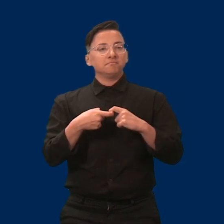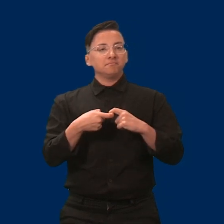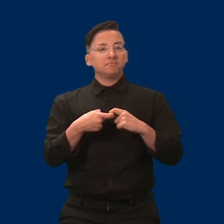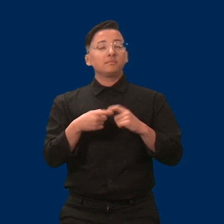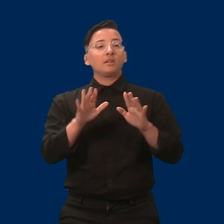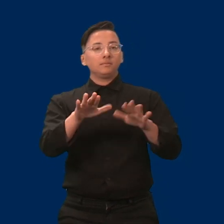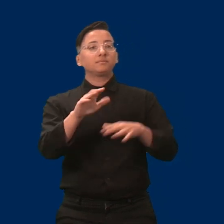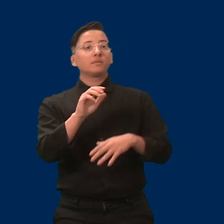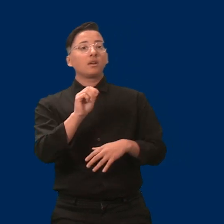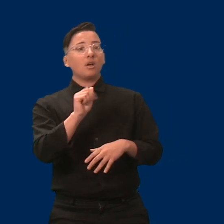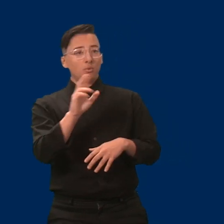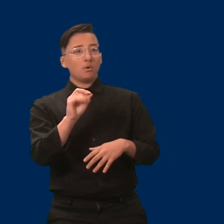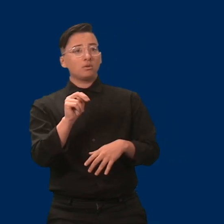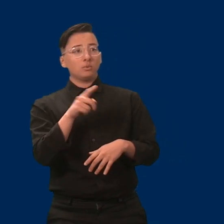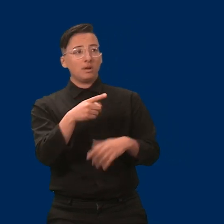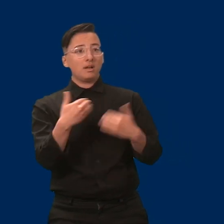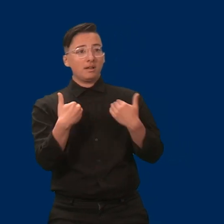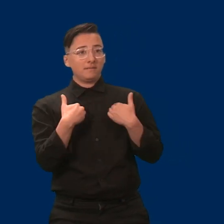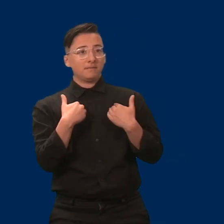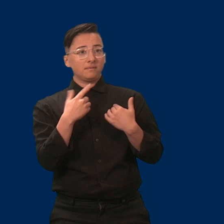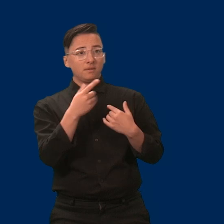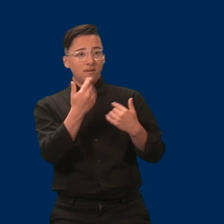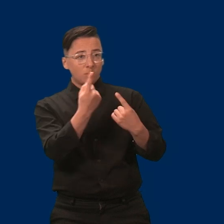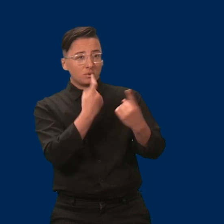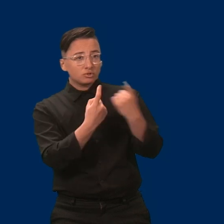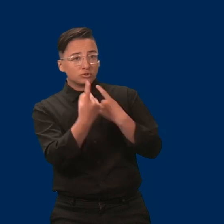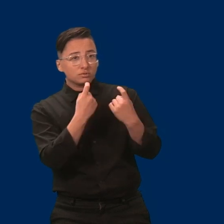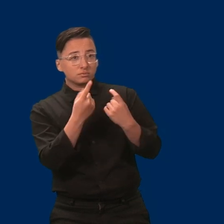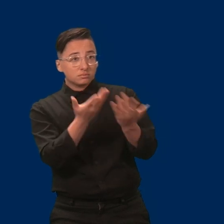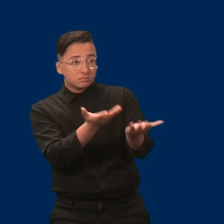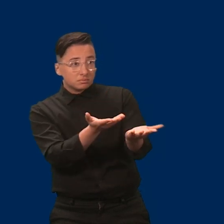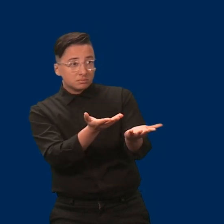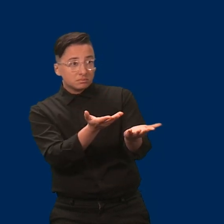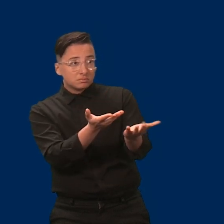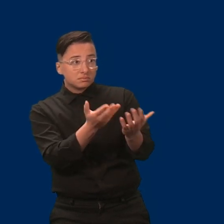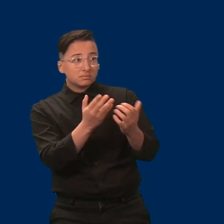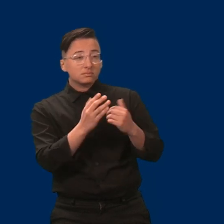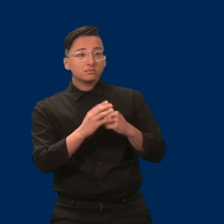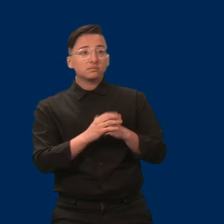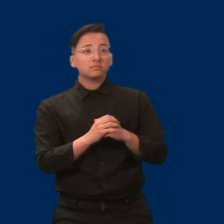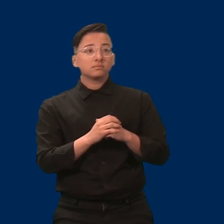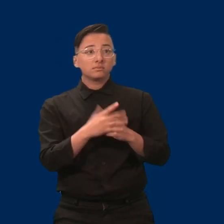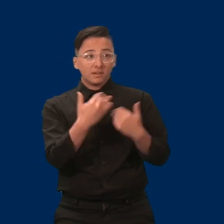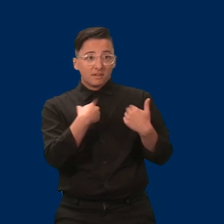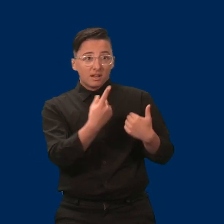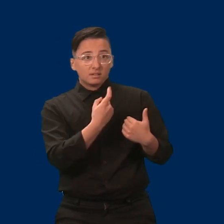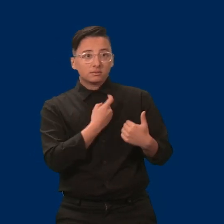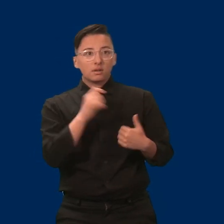that you said you were going to ask me. Did you maybe want to turn to those? [Aaron] Yeah, I did. I'll just start.